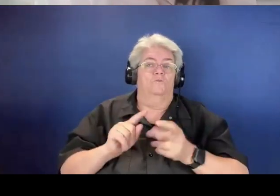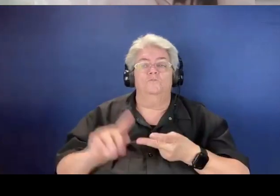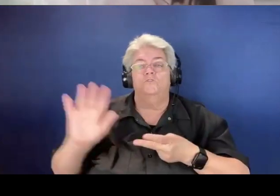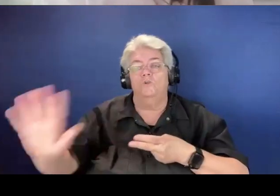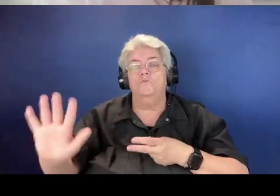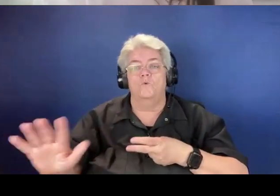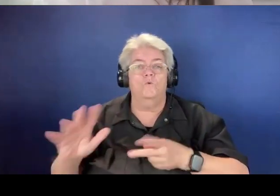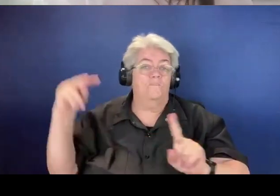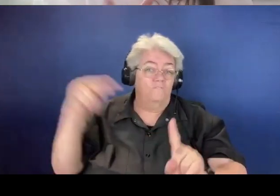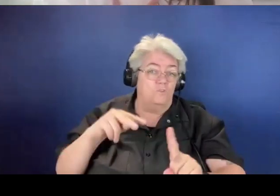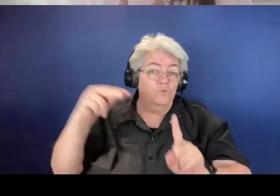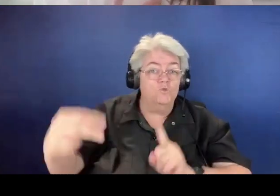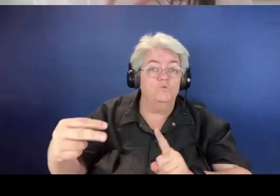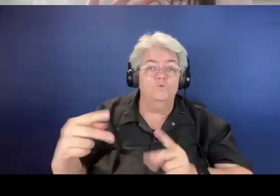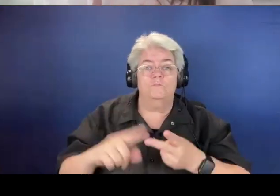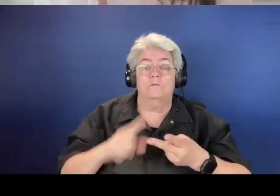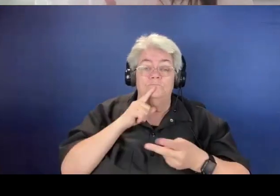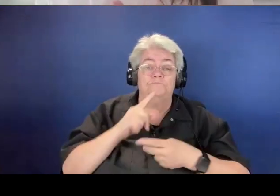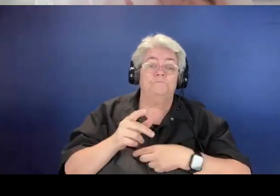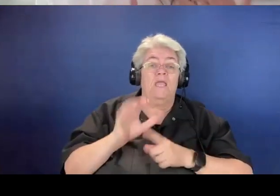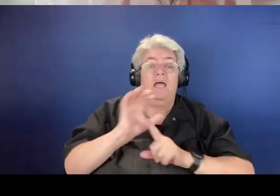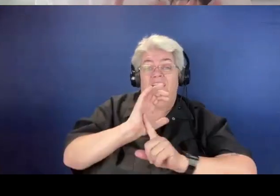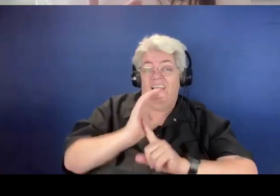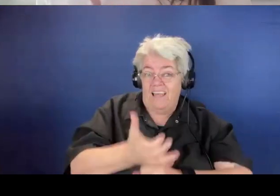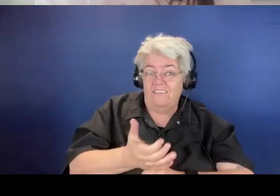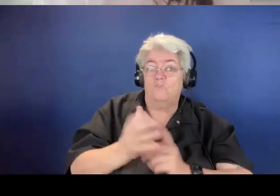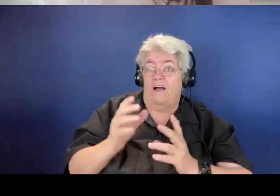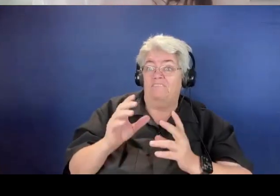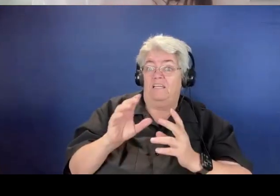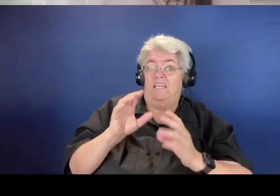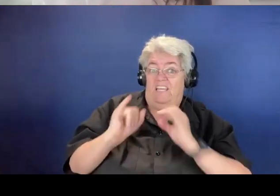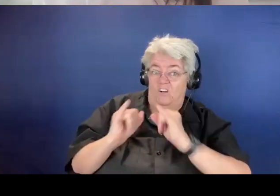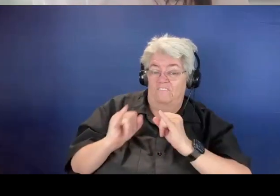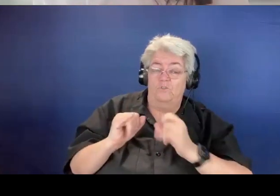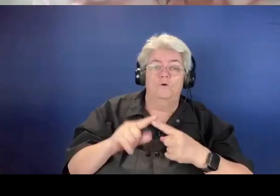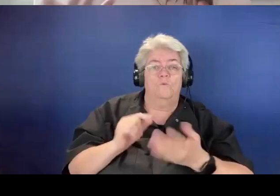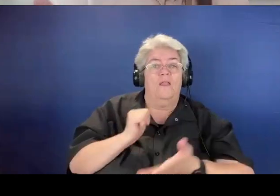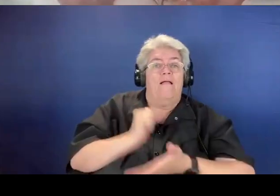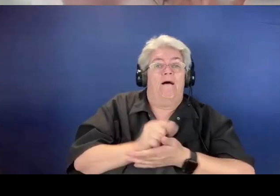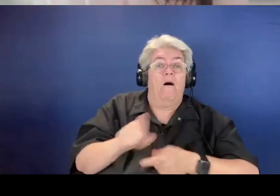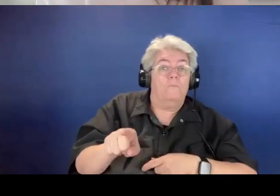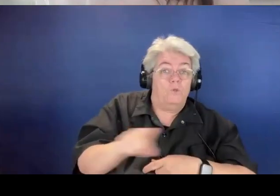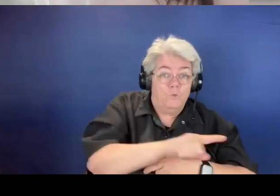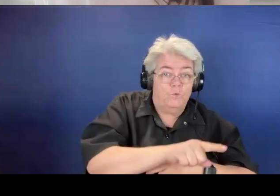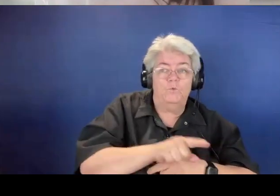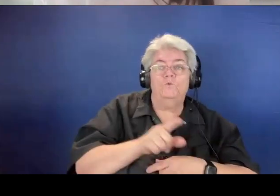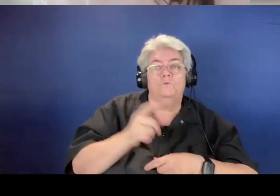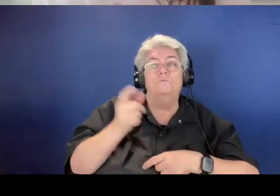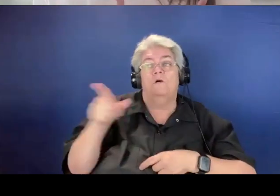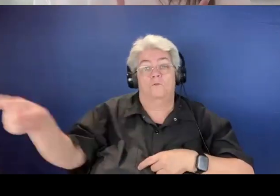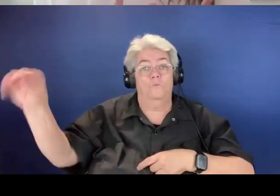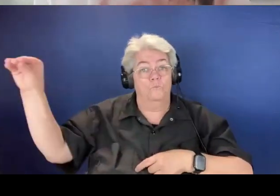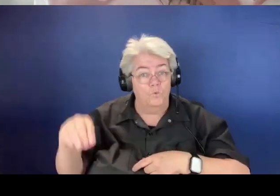An ethnographic interview can also assist you as the clinician in understanding the reason for immigration.